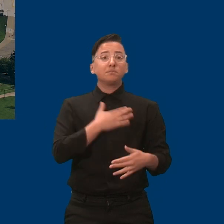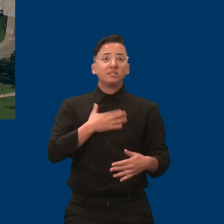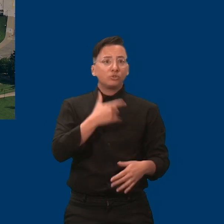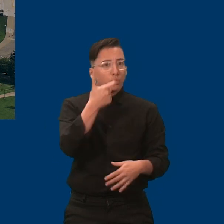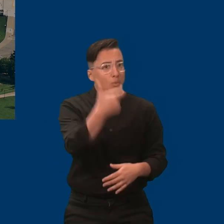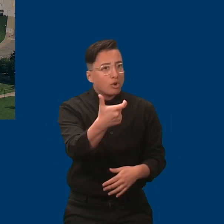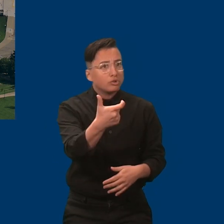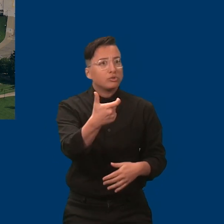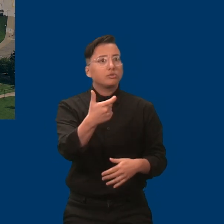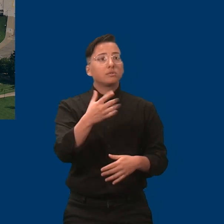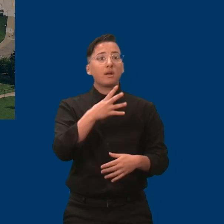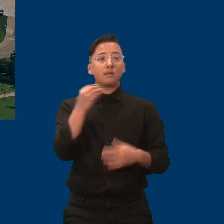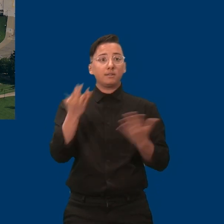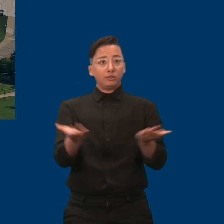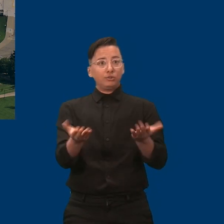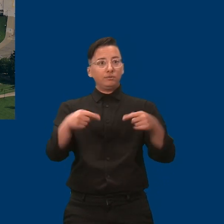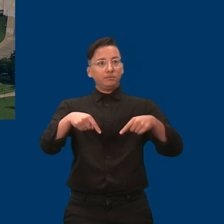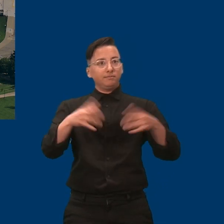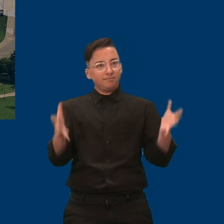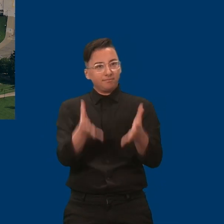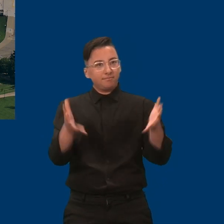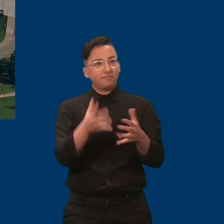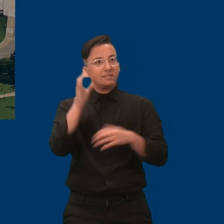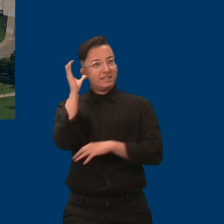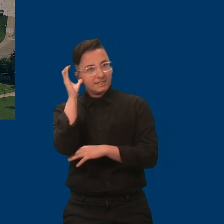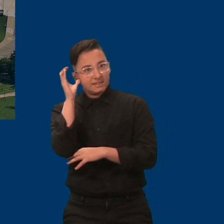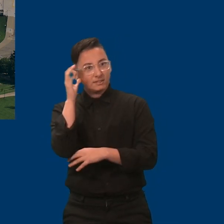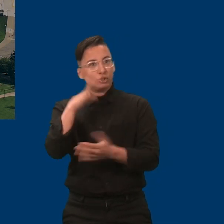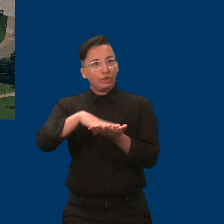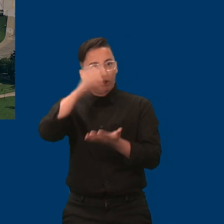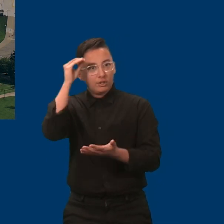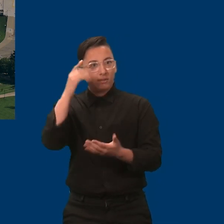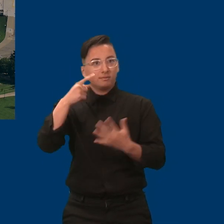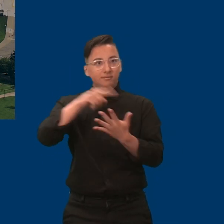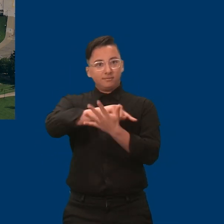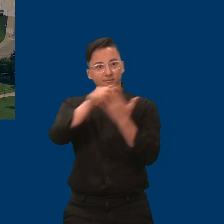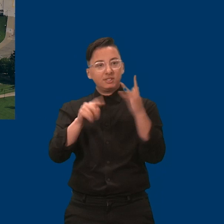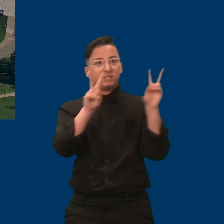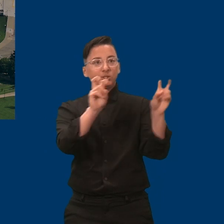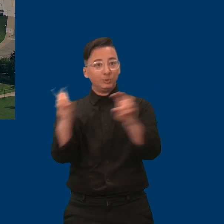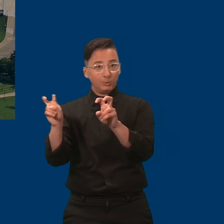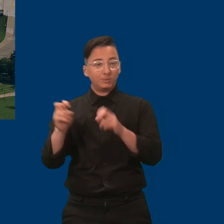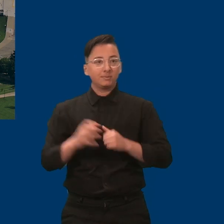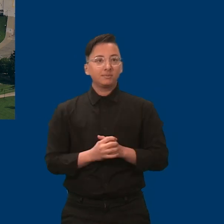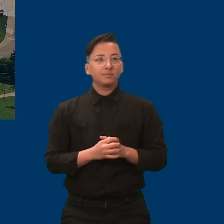to listen and to learn about these disability issues. If any of these issues strike your heart